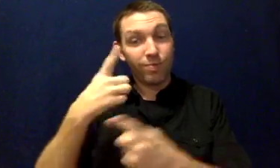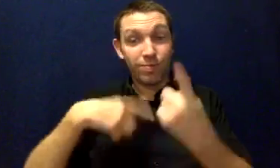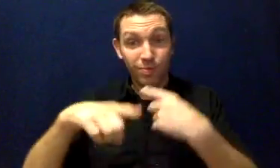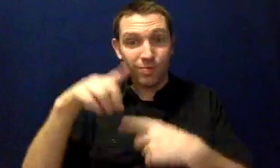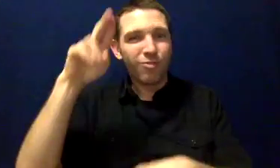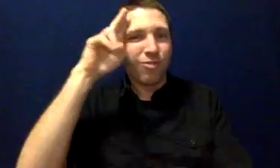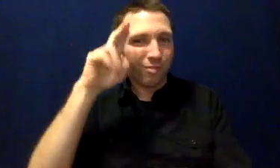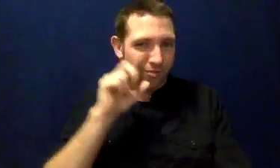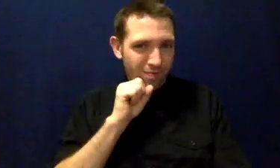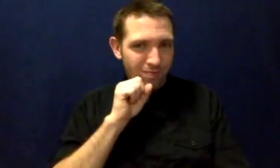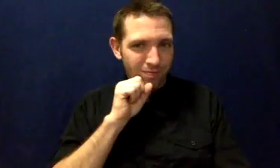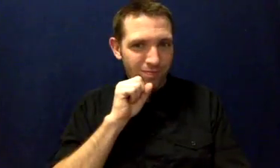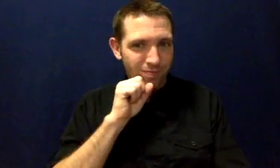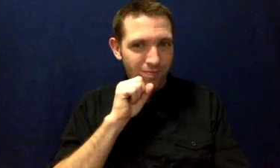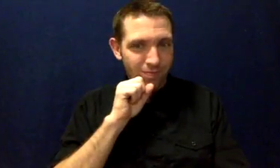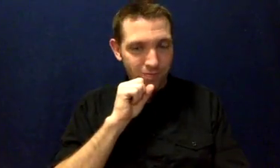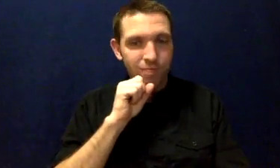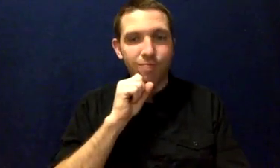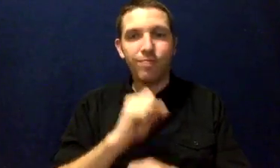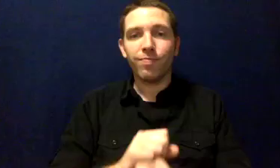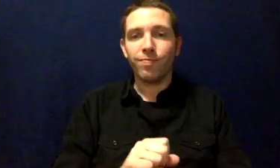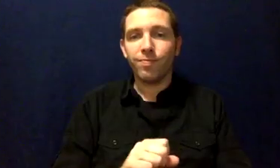signed "U" by the eye and "S" by the chin.